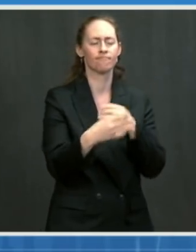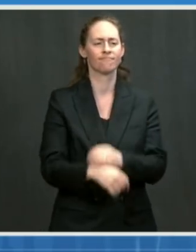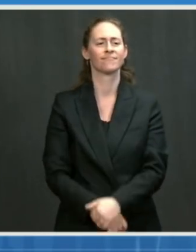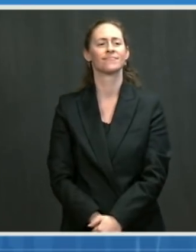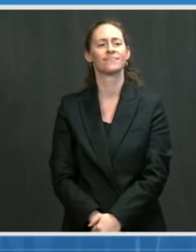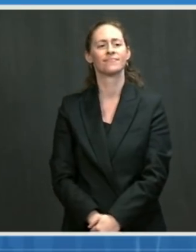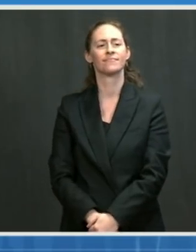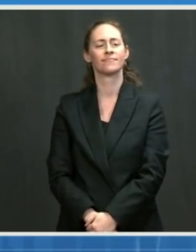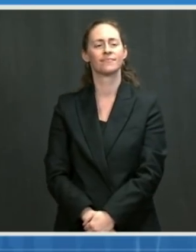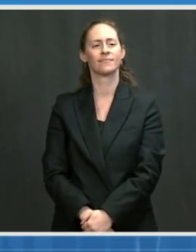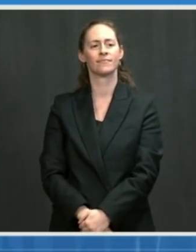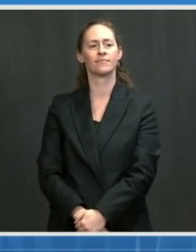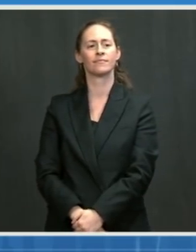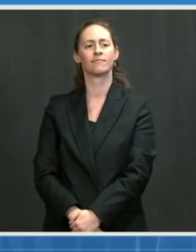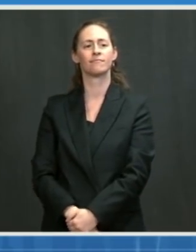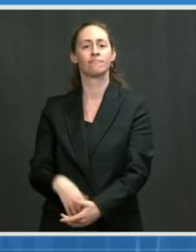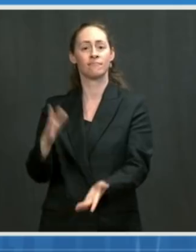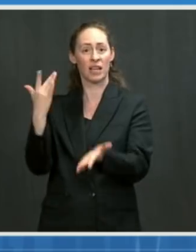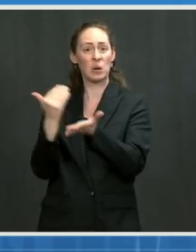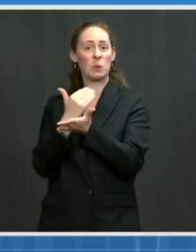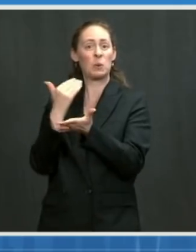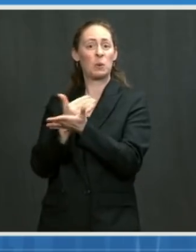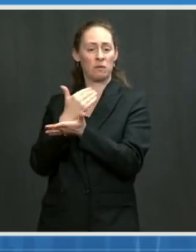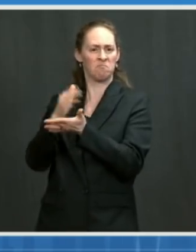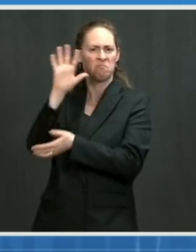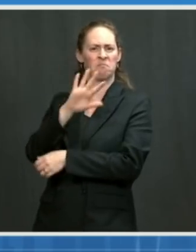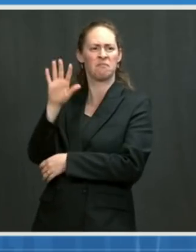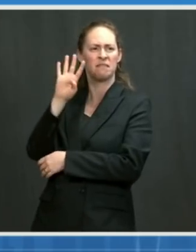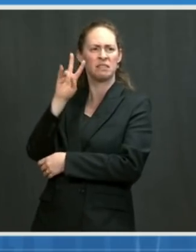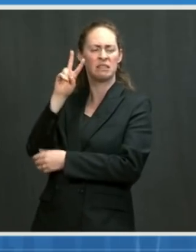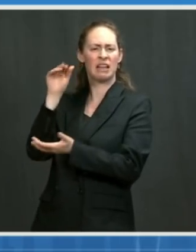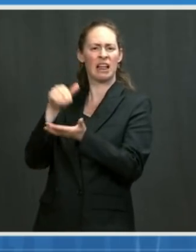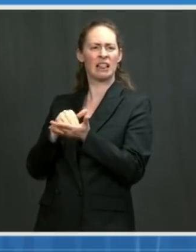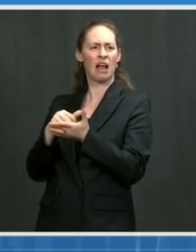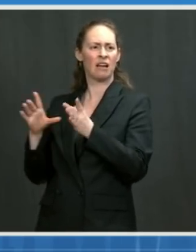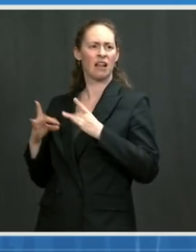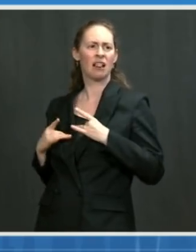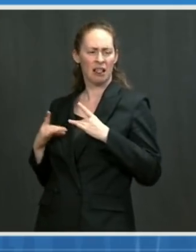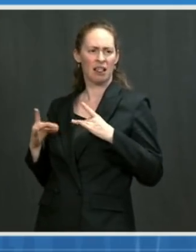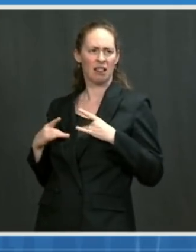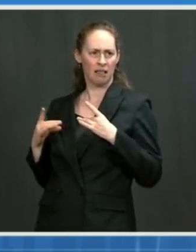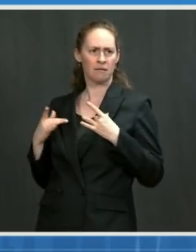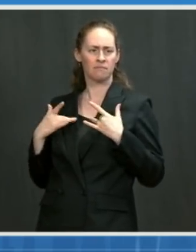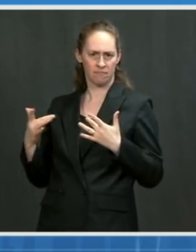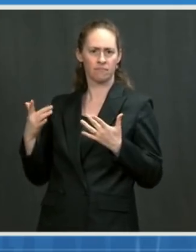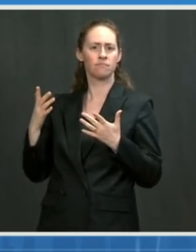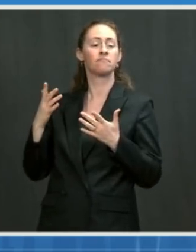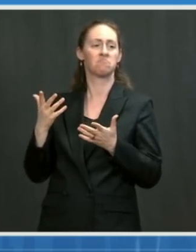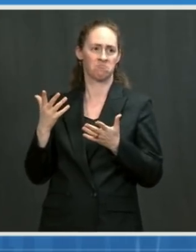TODAY. LET'S BEGIN WITH AN OVERVIEW CDC REPORTED MORE THAN 34,200